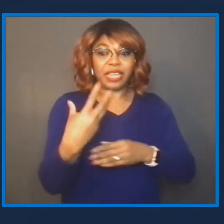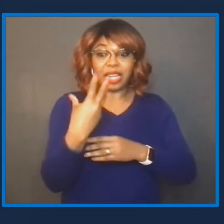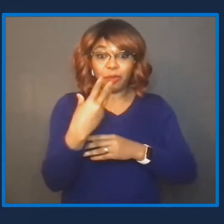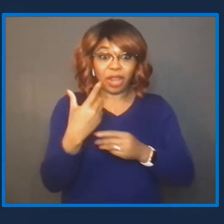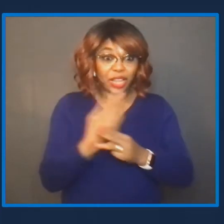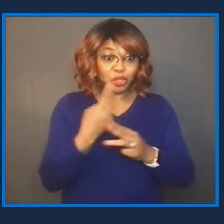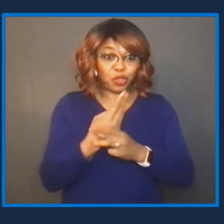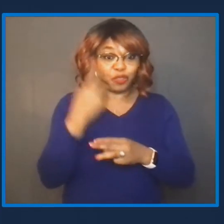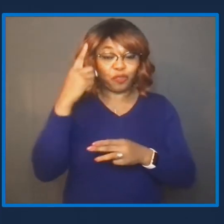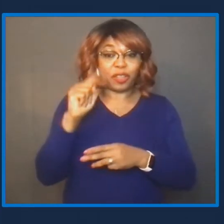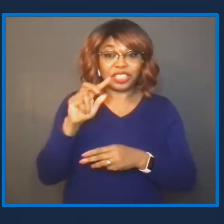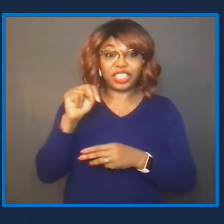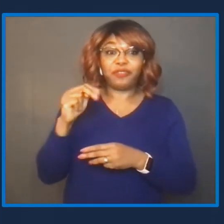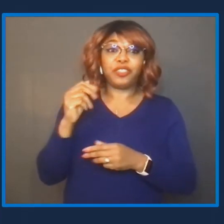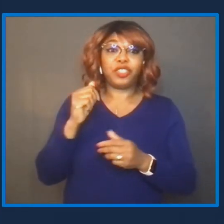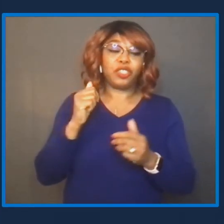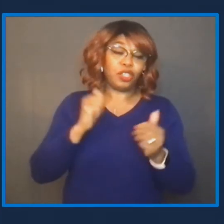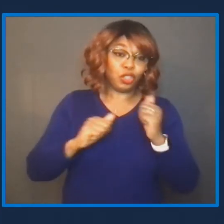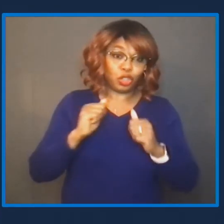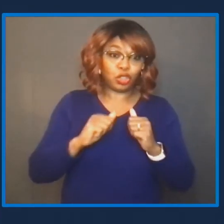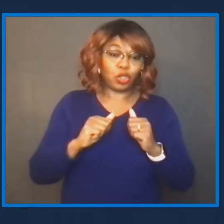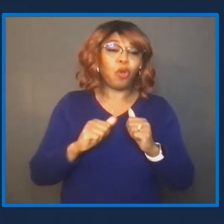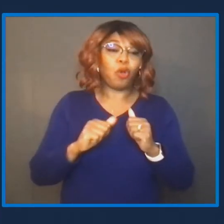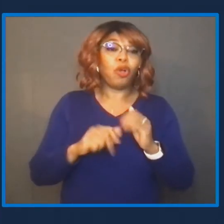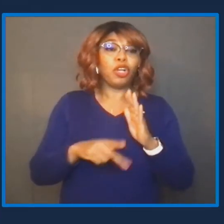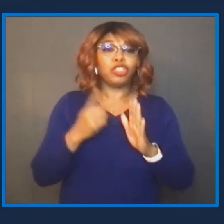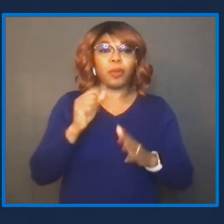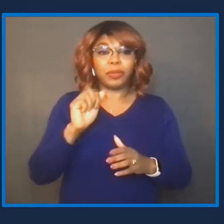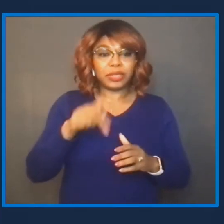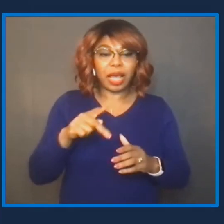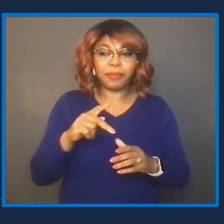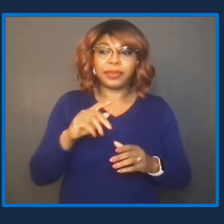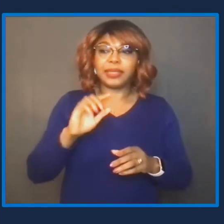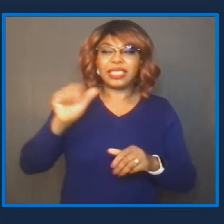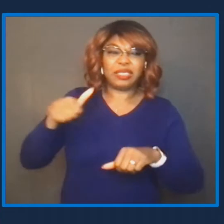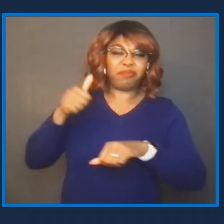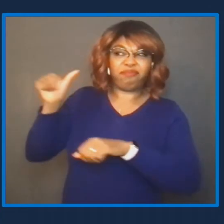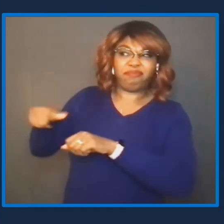Double Tap TV is behind me on a desk perched there.